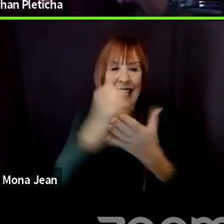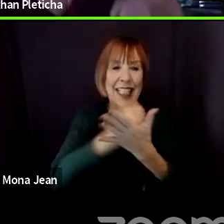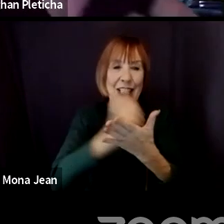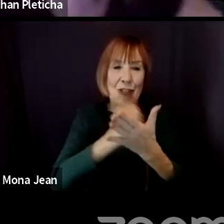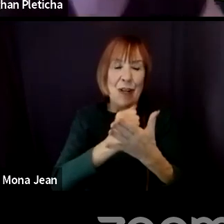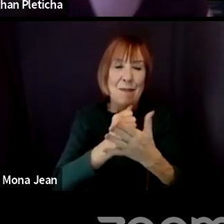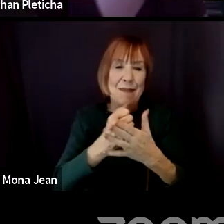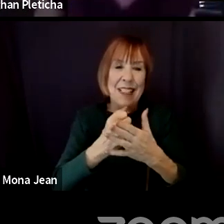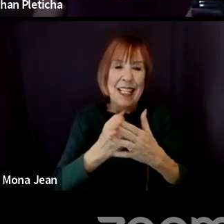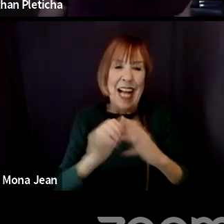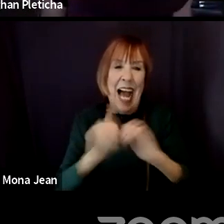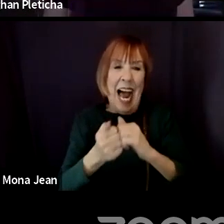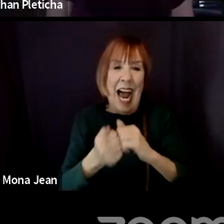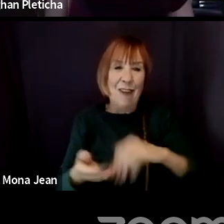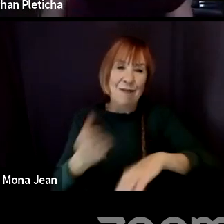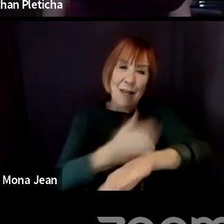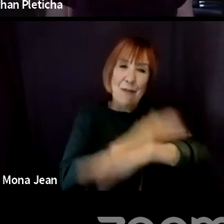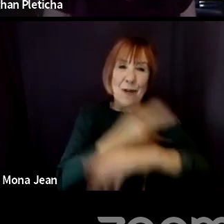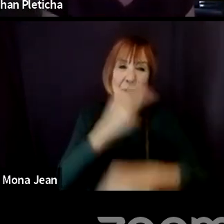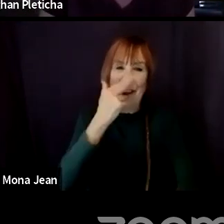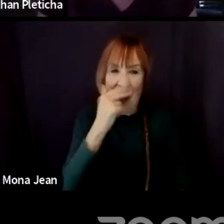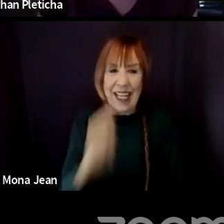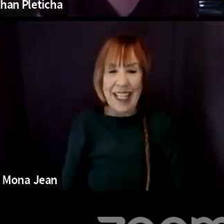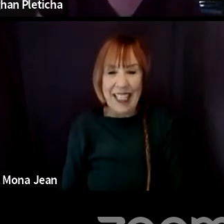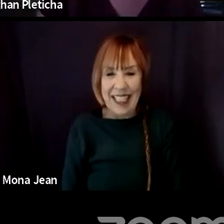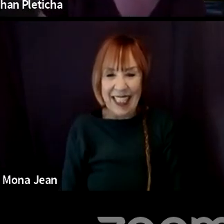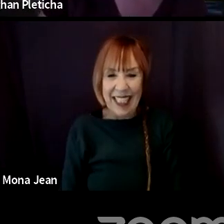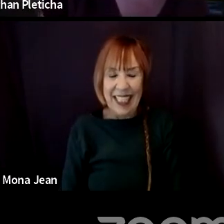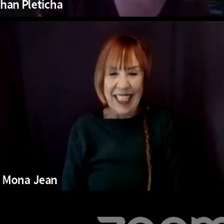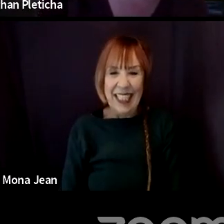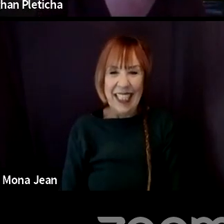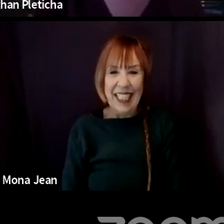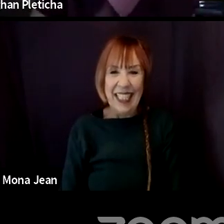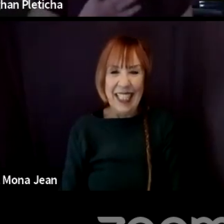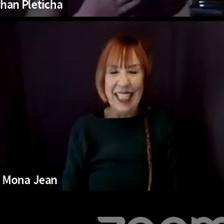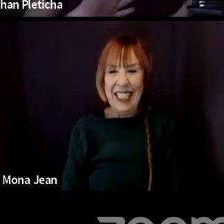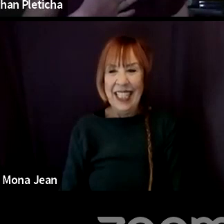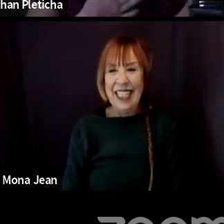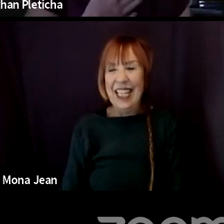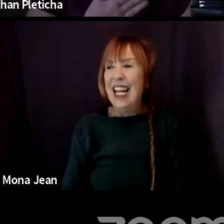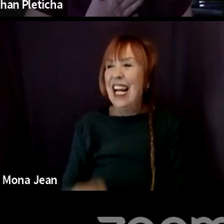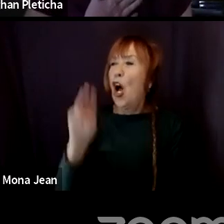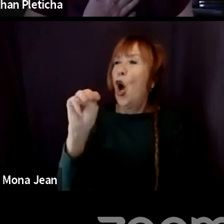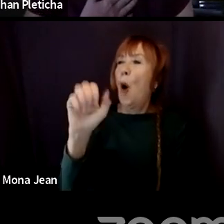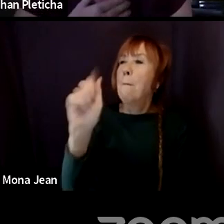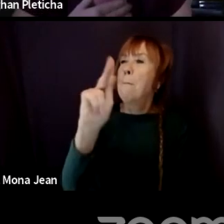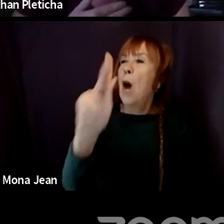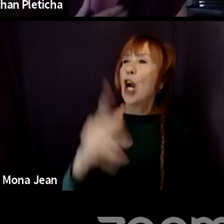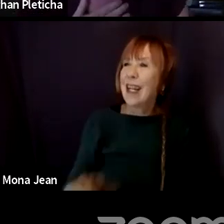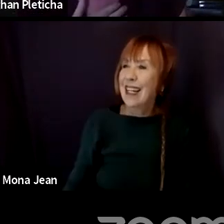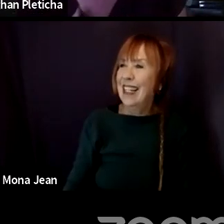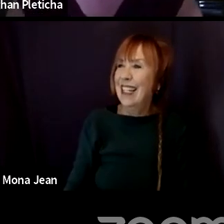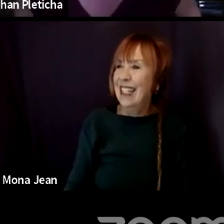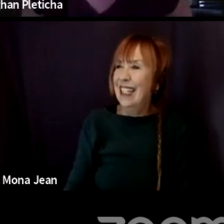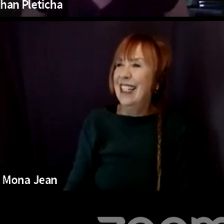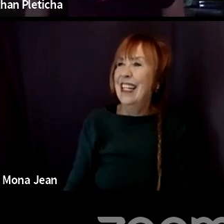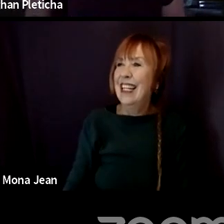Can it land here? That's why I gave it to Marc, Meghan because he already had a comment on your comedy you writing earlier.